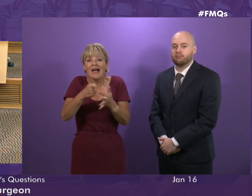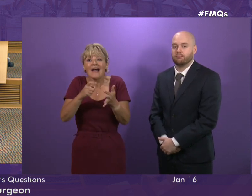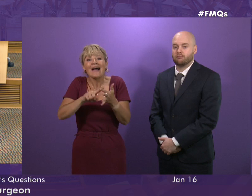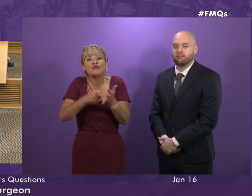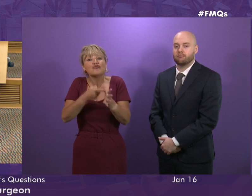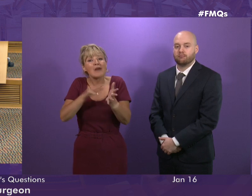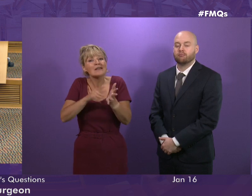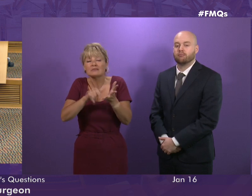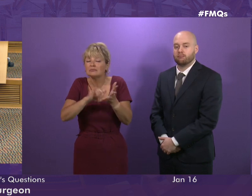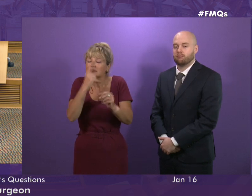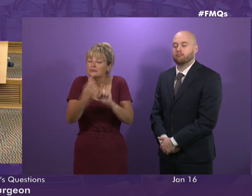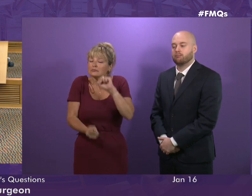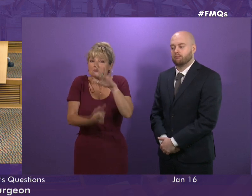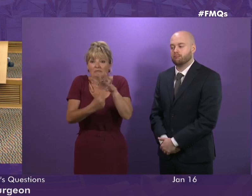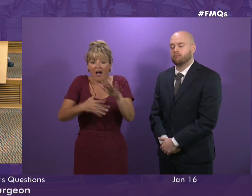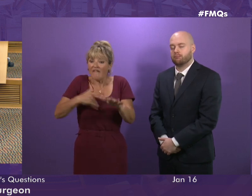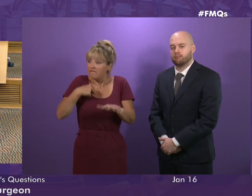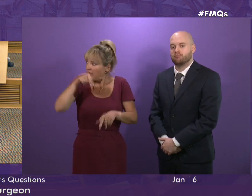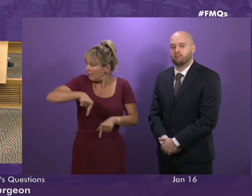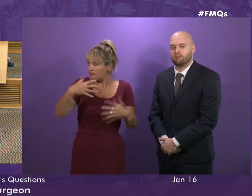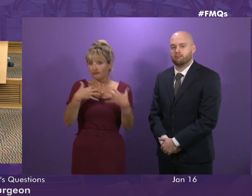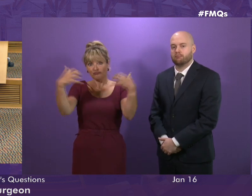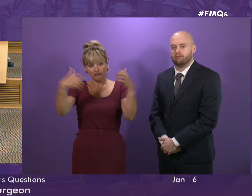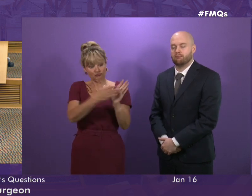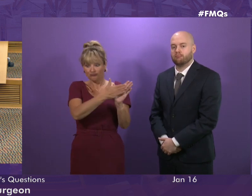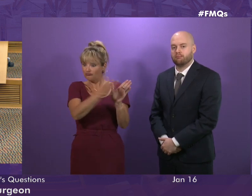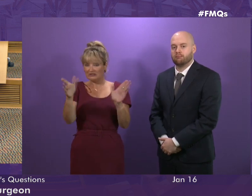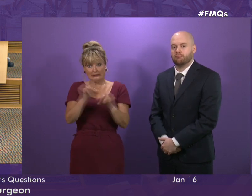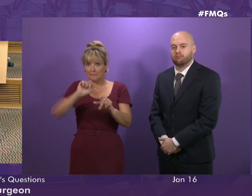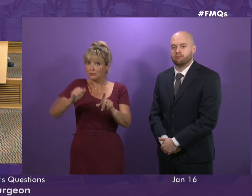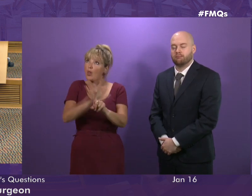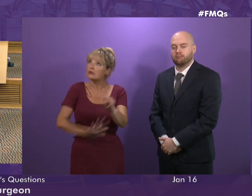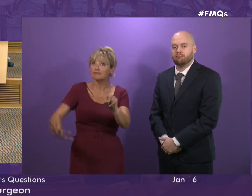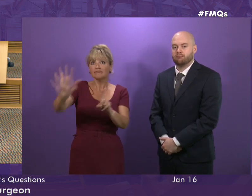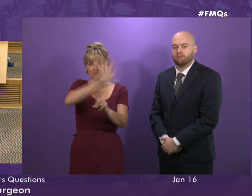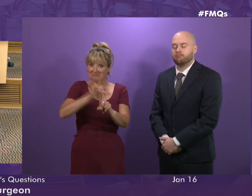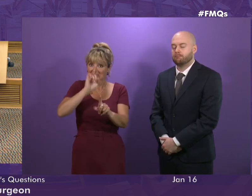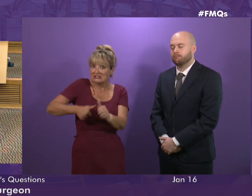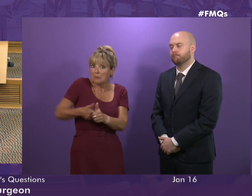I believe that that has broad support around the whole country, including in the chamber.